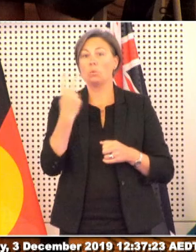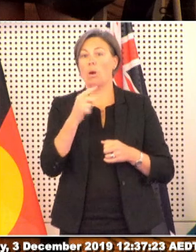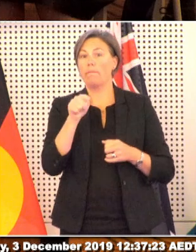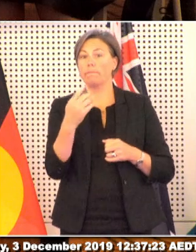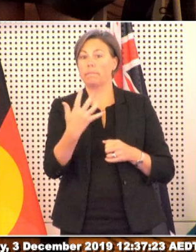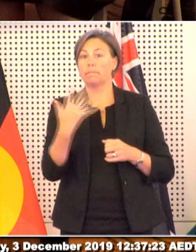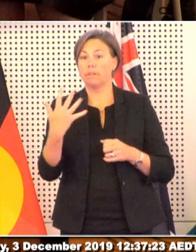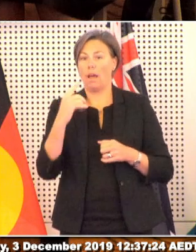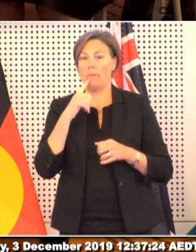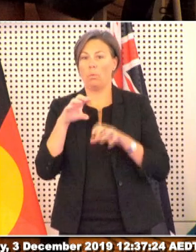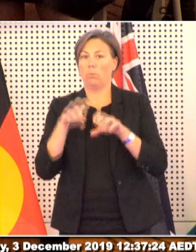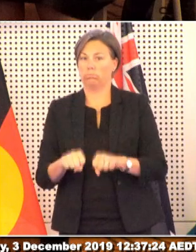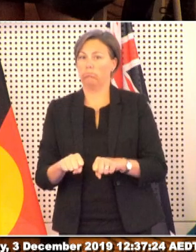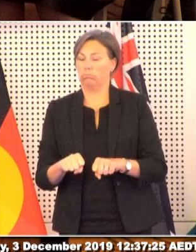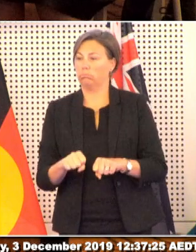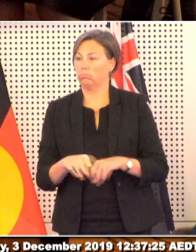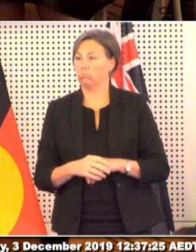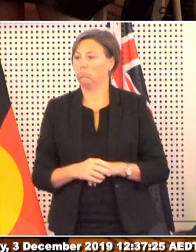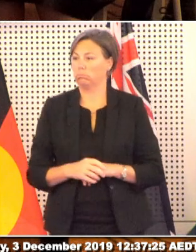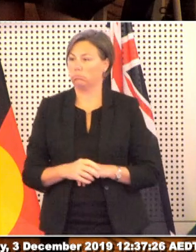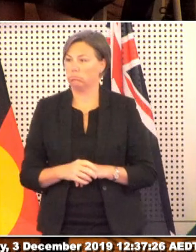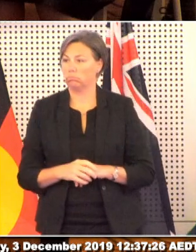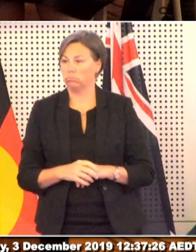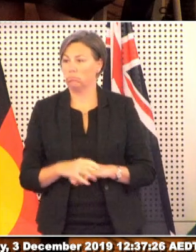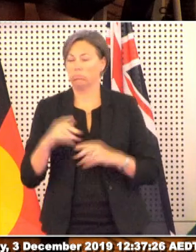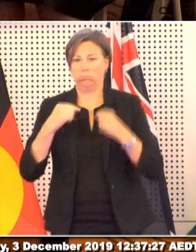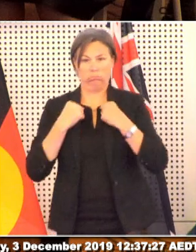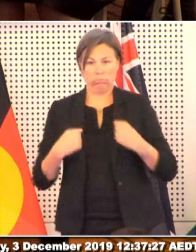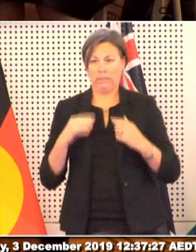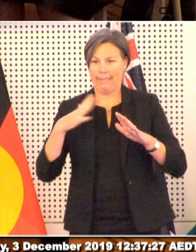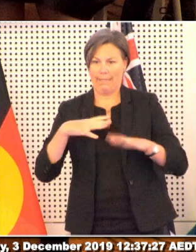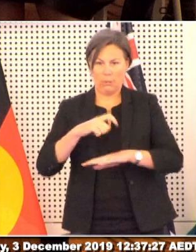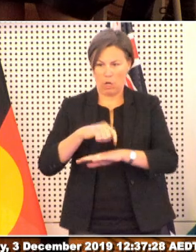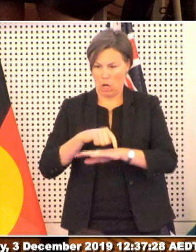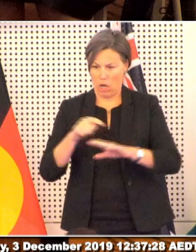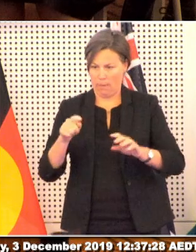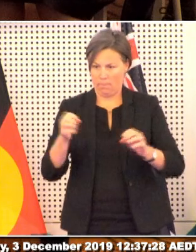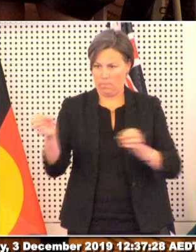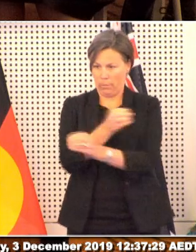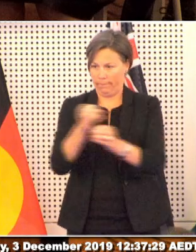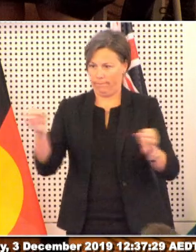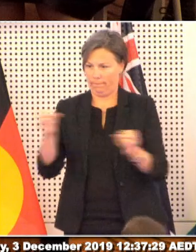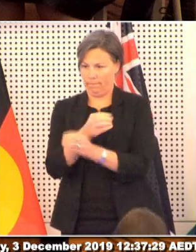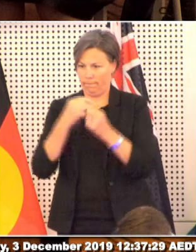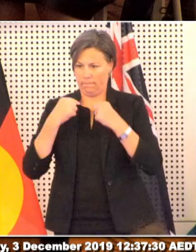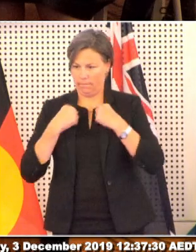So we may just need a minute or so just to reconstitute the bar table and for Colleen Pearce to come to the room. All right.